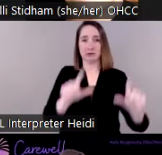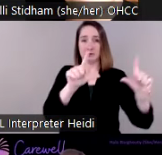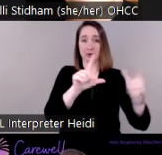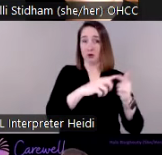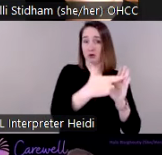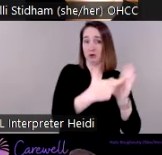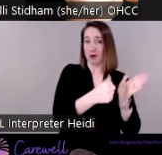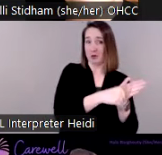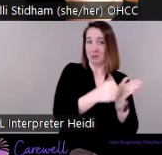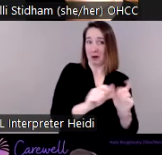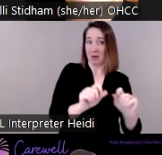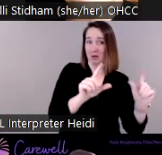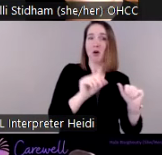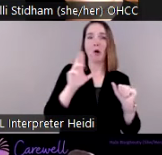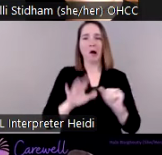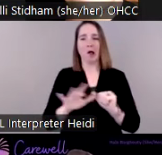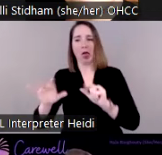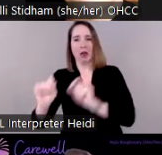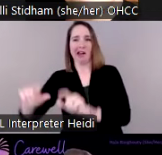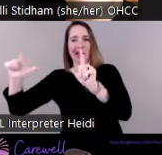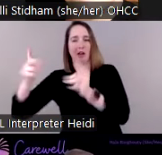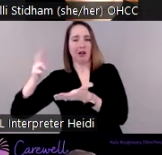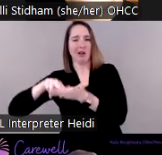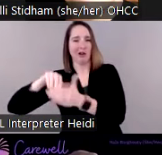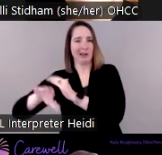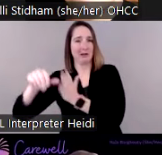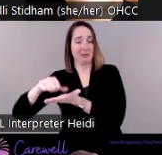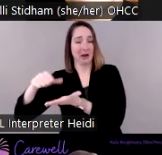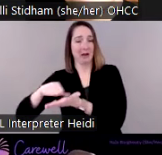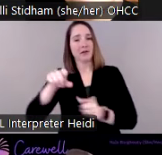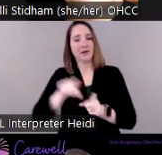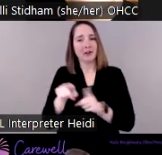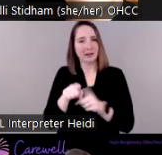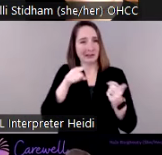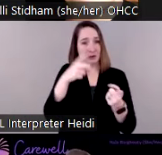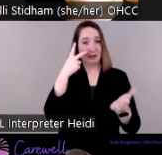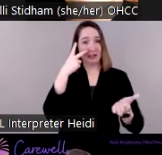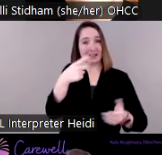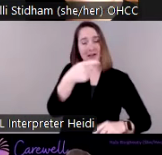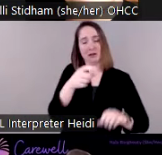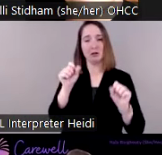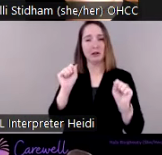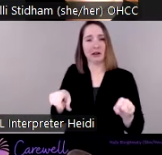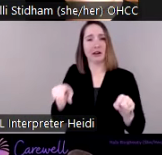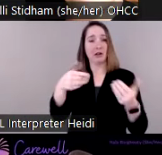page or the login page. And also you can